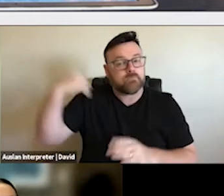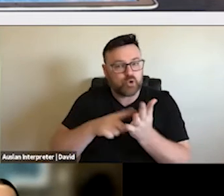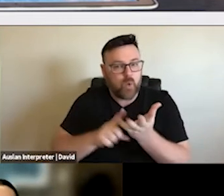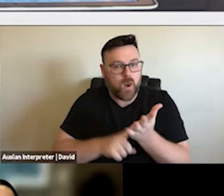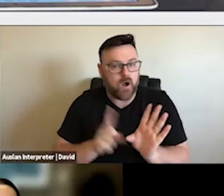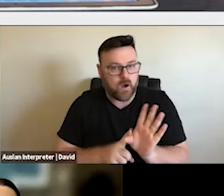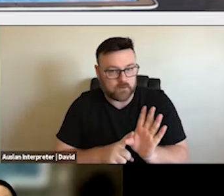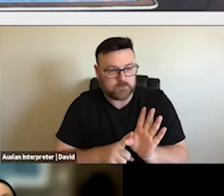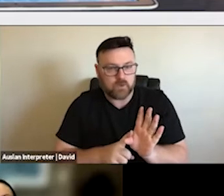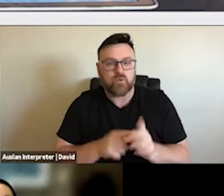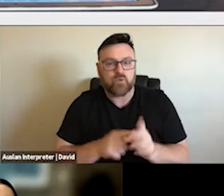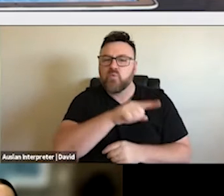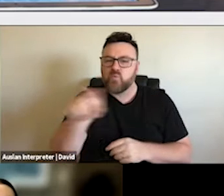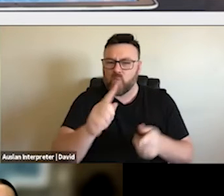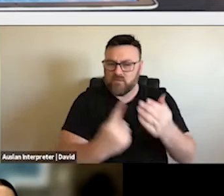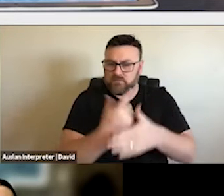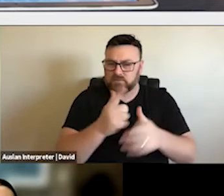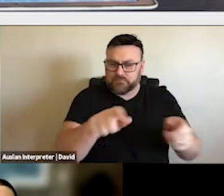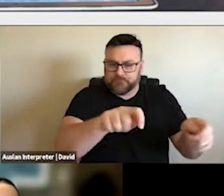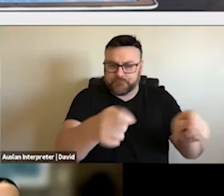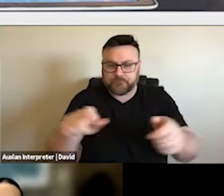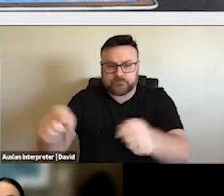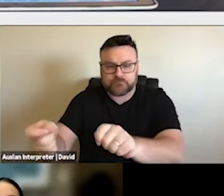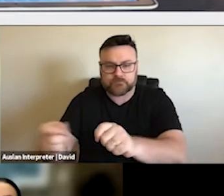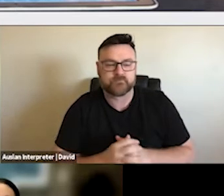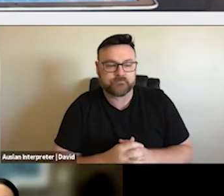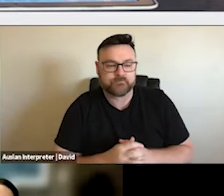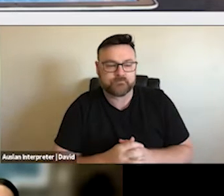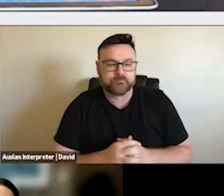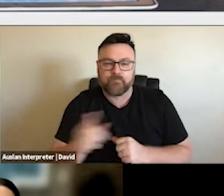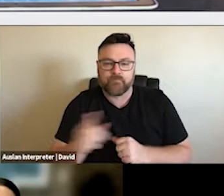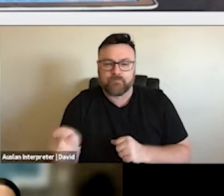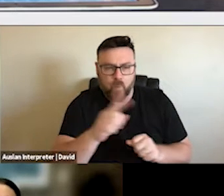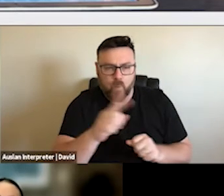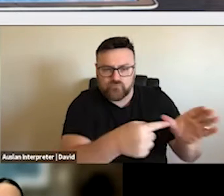We can see how they responded in and what we've seen over the past 18 months in terms